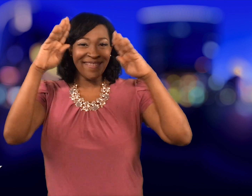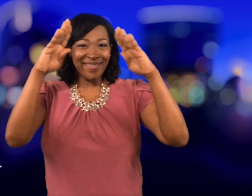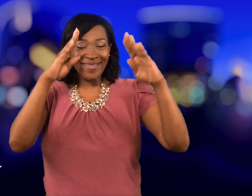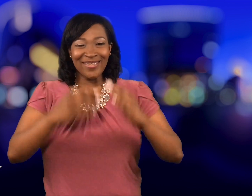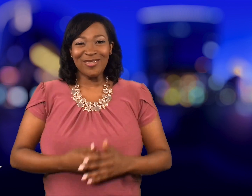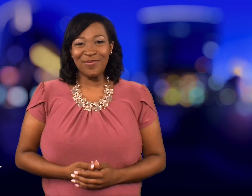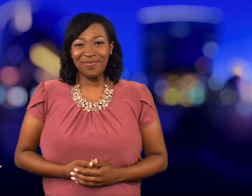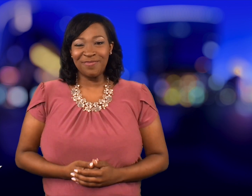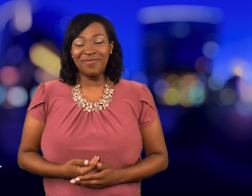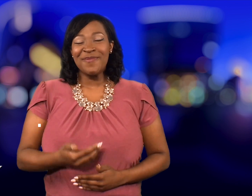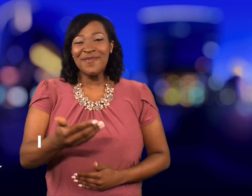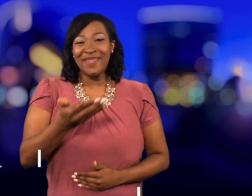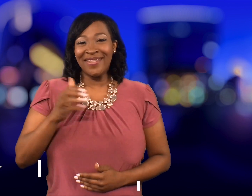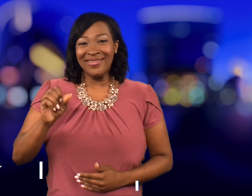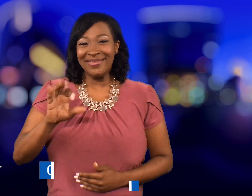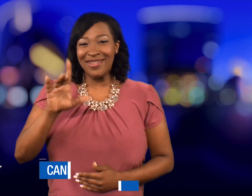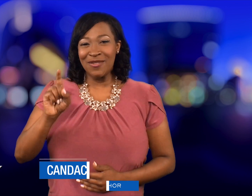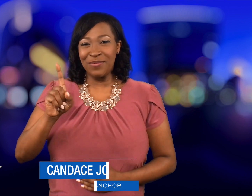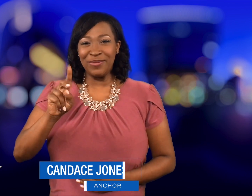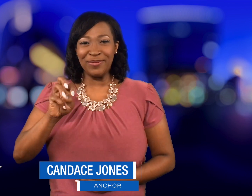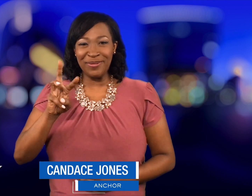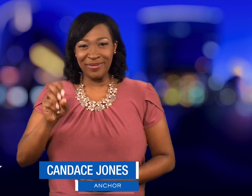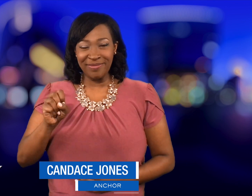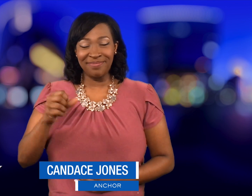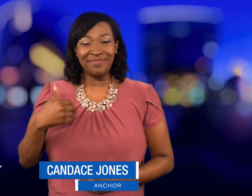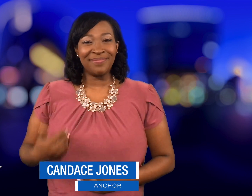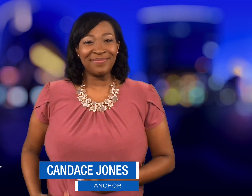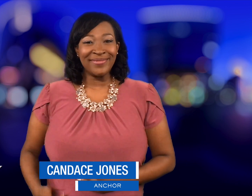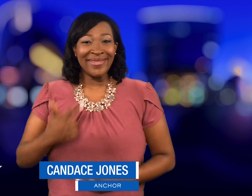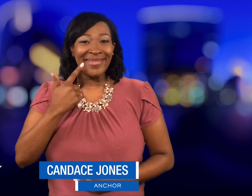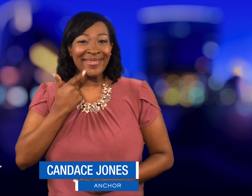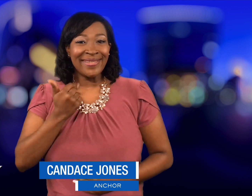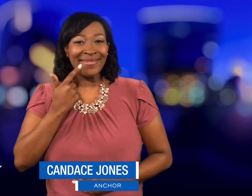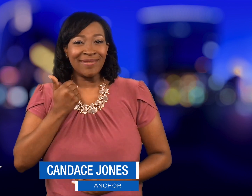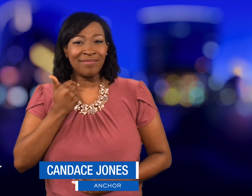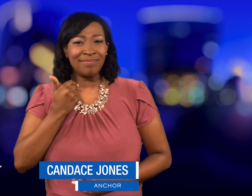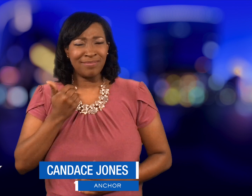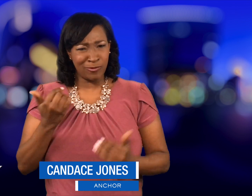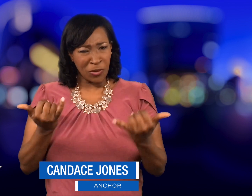Hello everyone. Welcome to Sign1News. I'm Candace Jones.